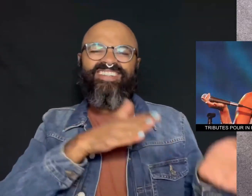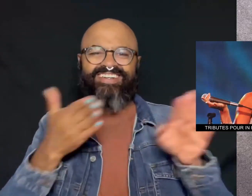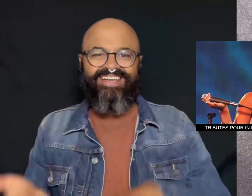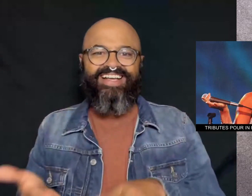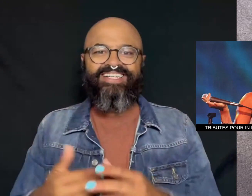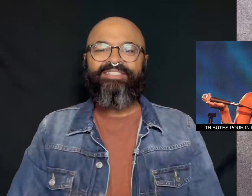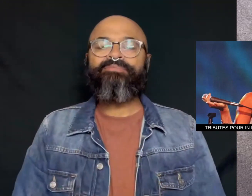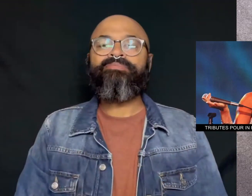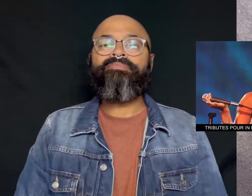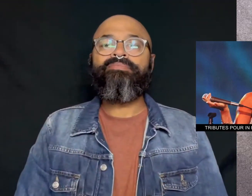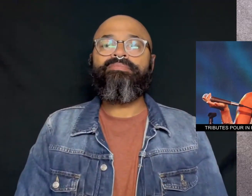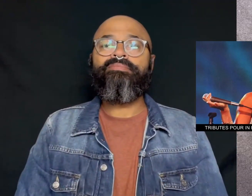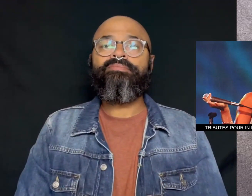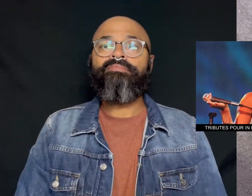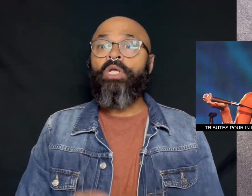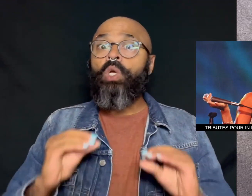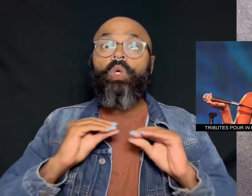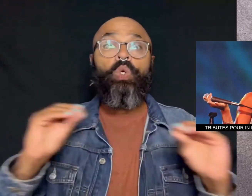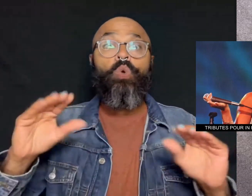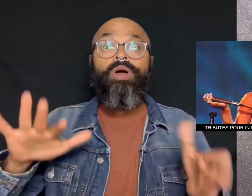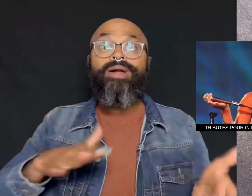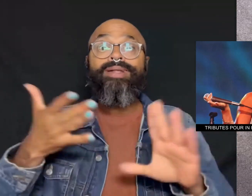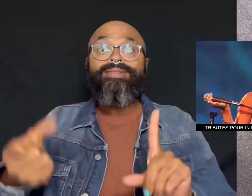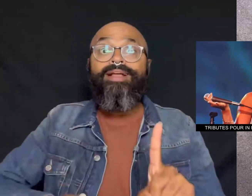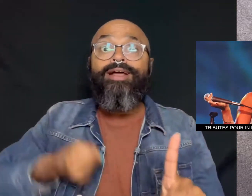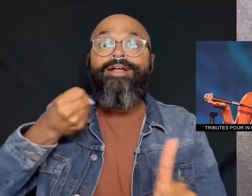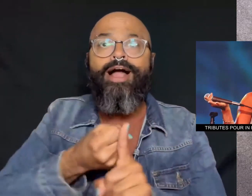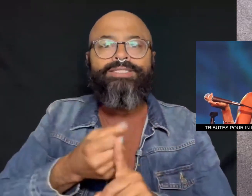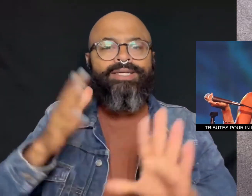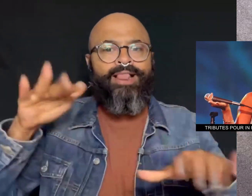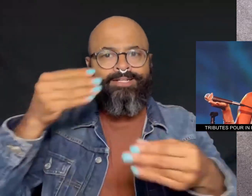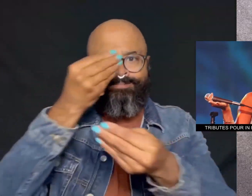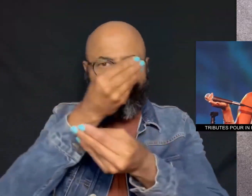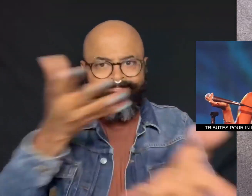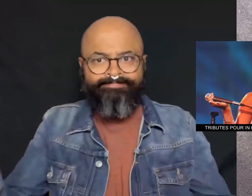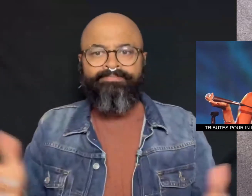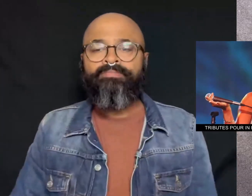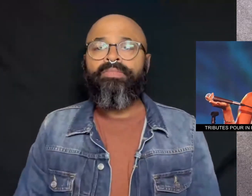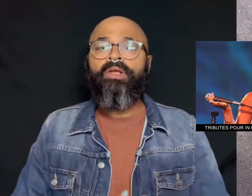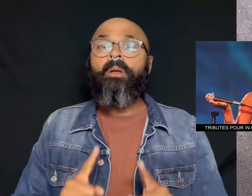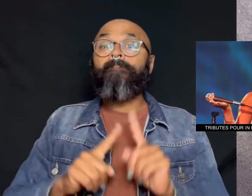She died at the age of 83. At the time of her death, no cause was given,